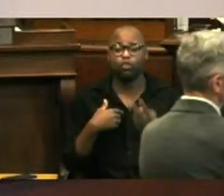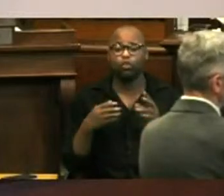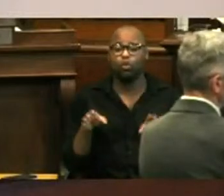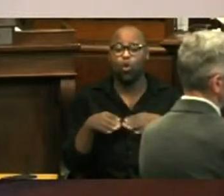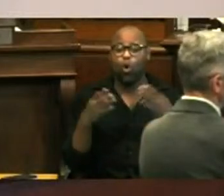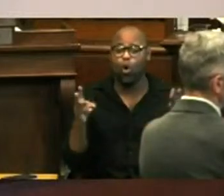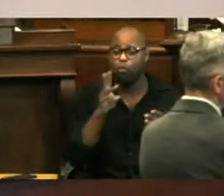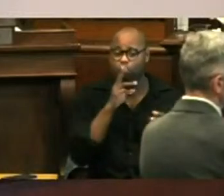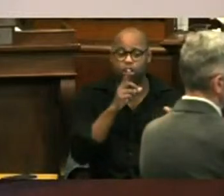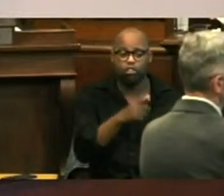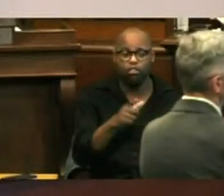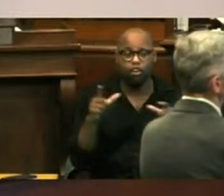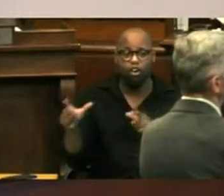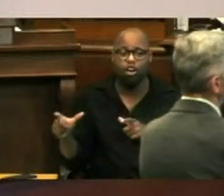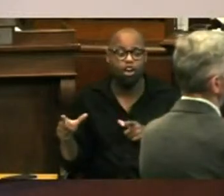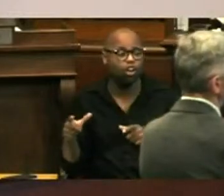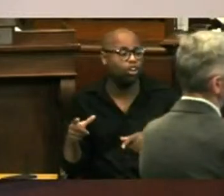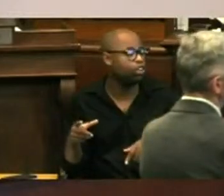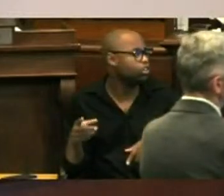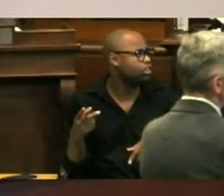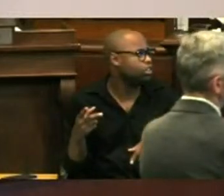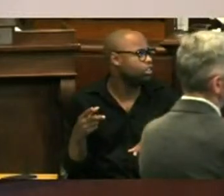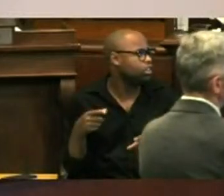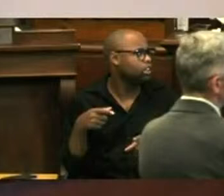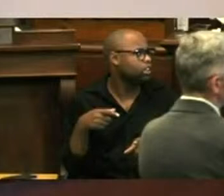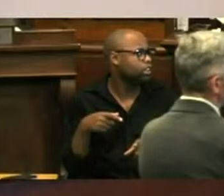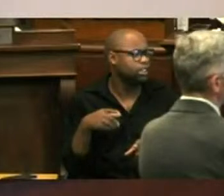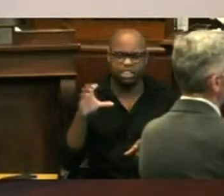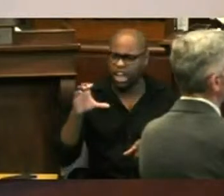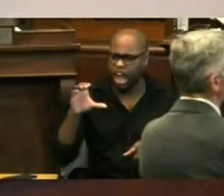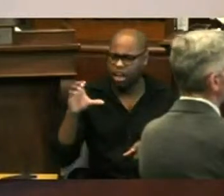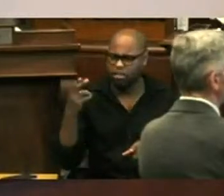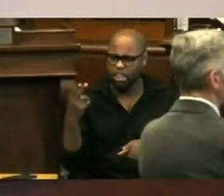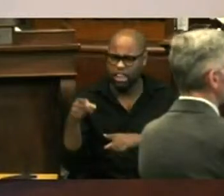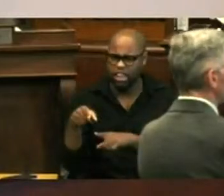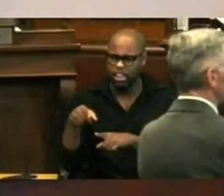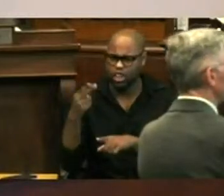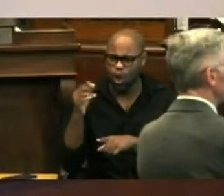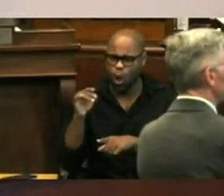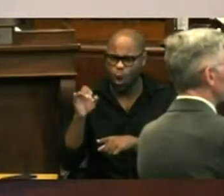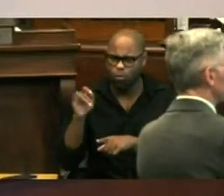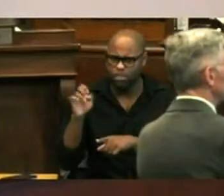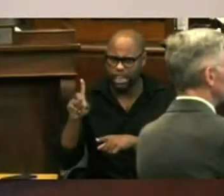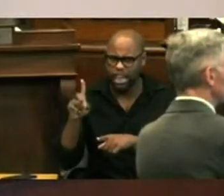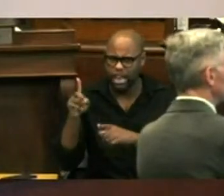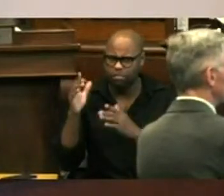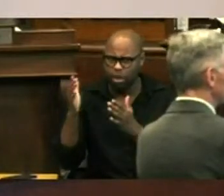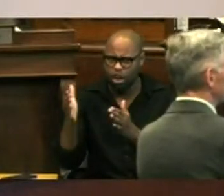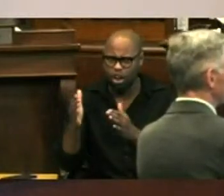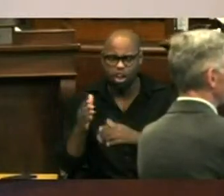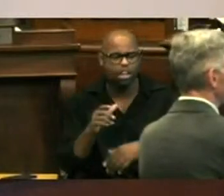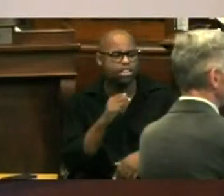understand. I do think that it is. We are unique in having our two open reservoirs and two